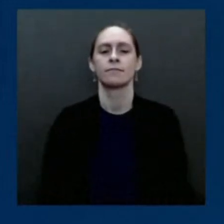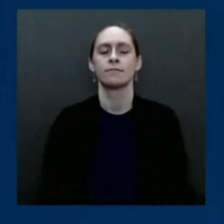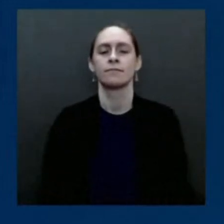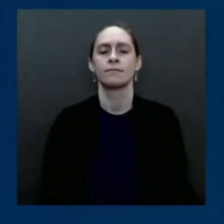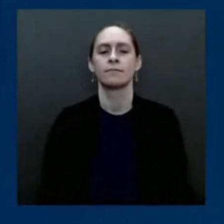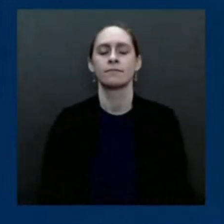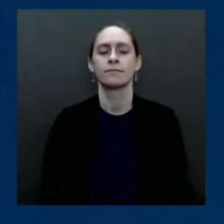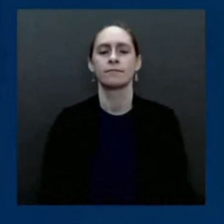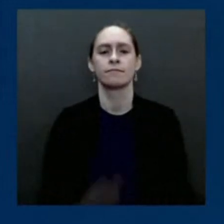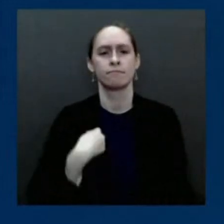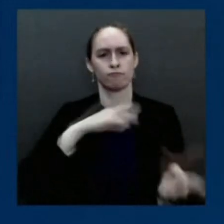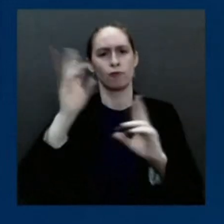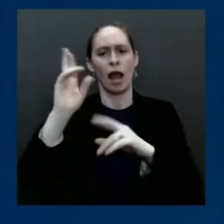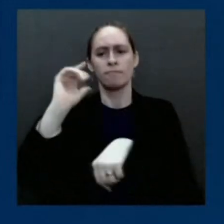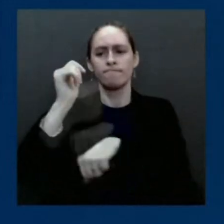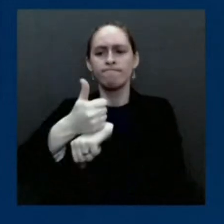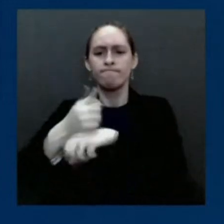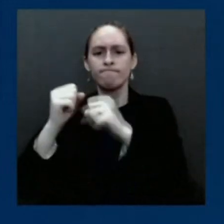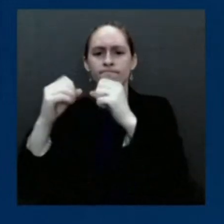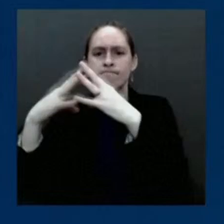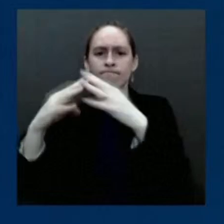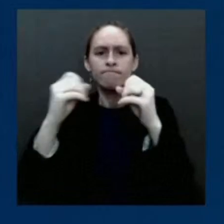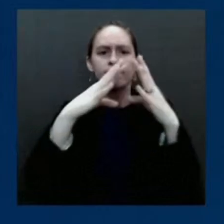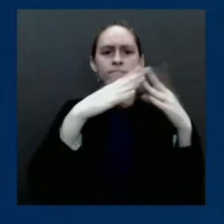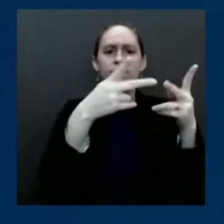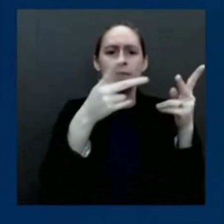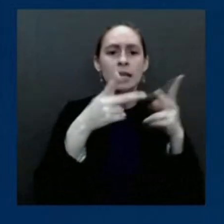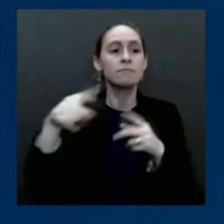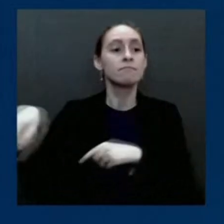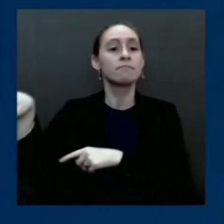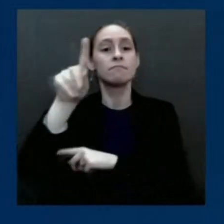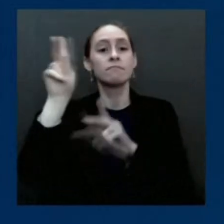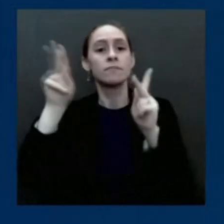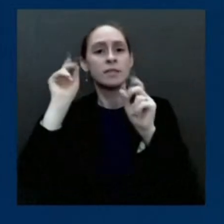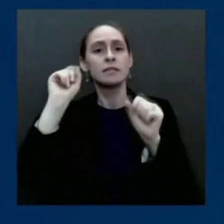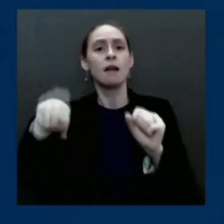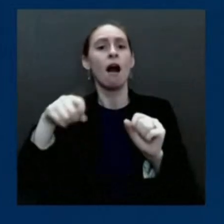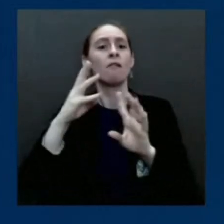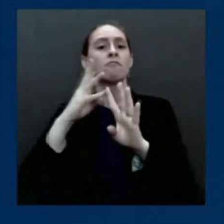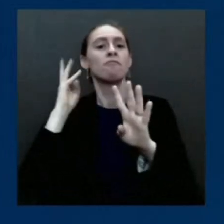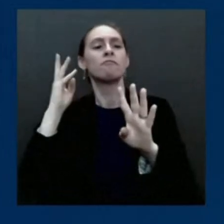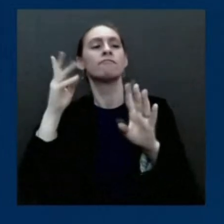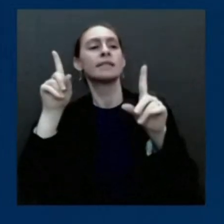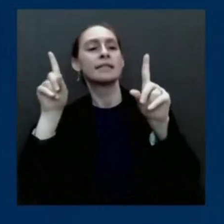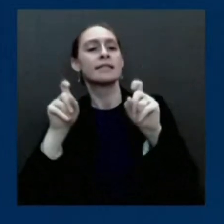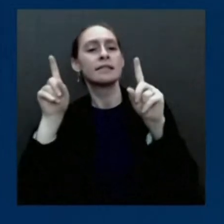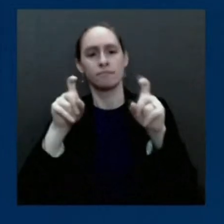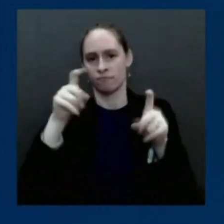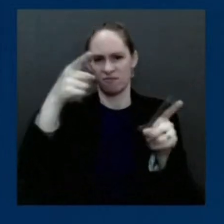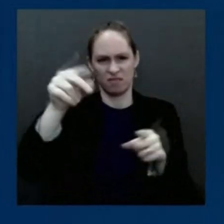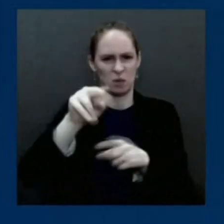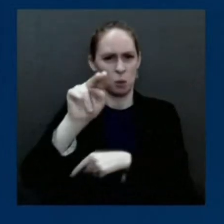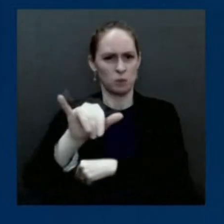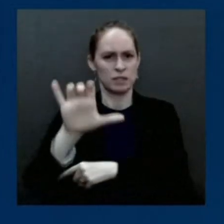FERALLRUN TESTING SITES IN